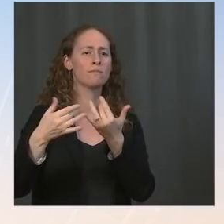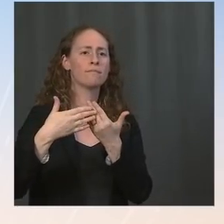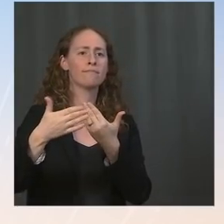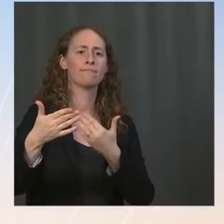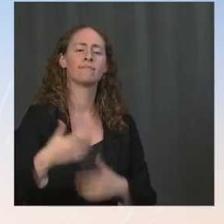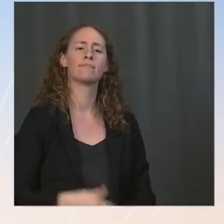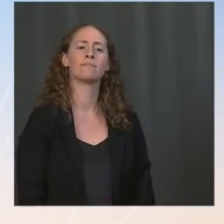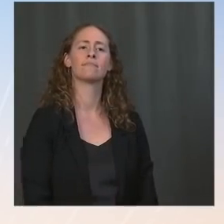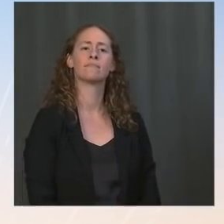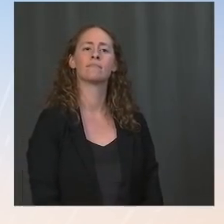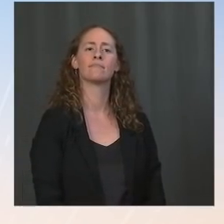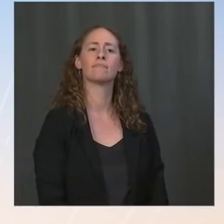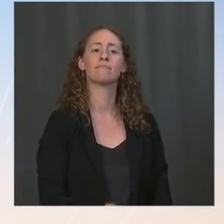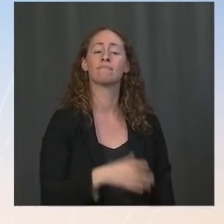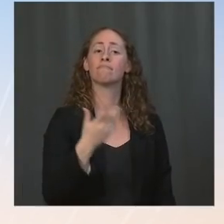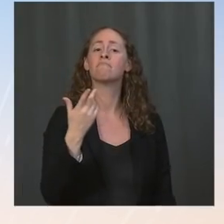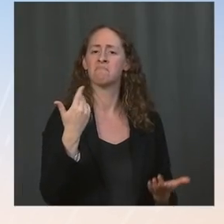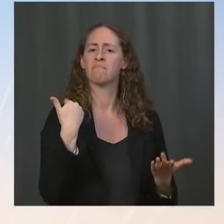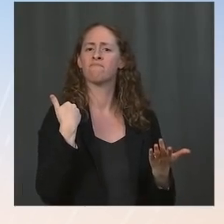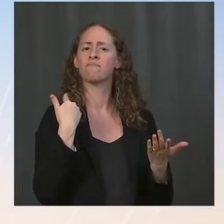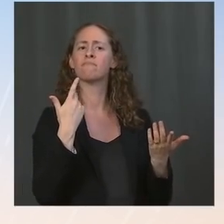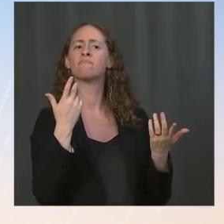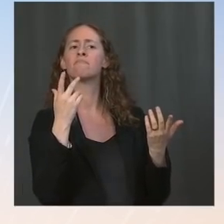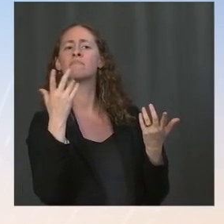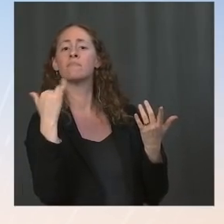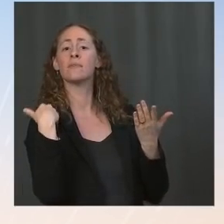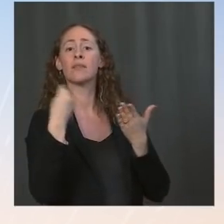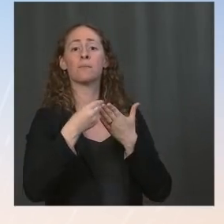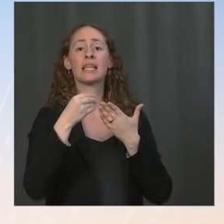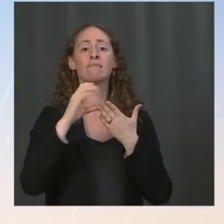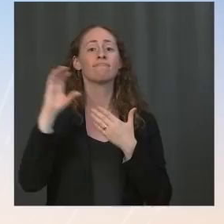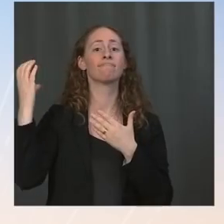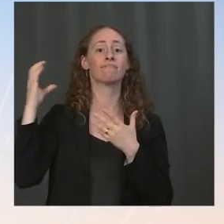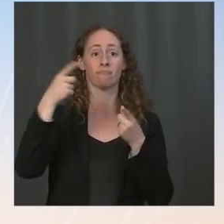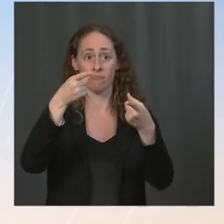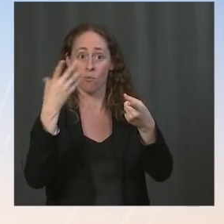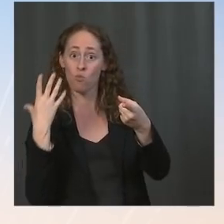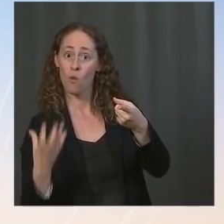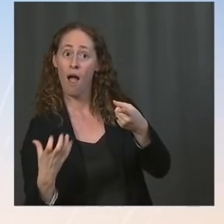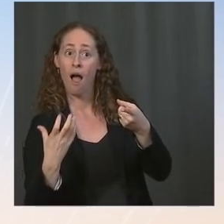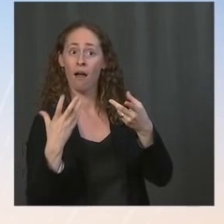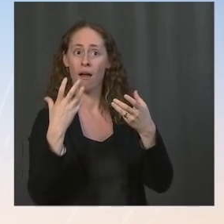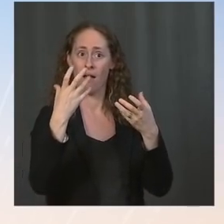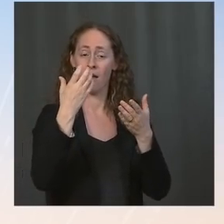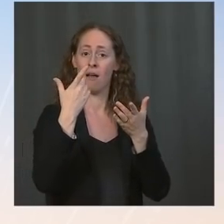who are now overseeing large swaths of Afghanistan. Certainly, our objective was not to leave them